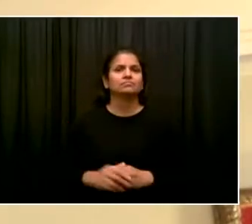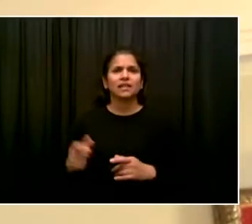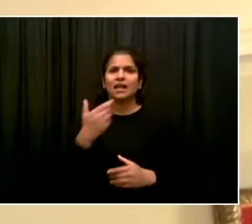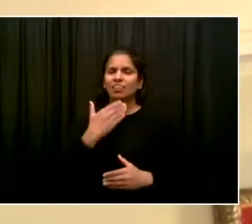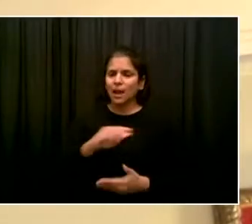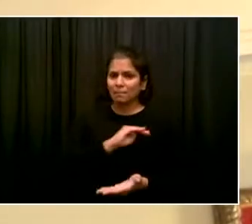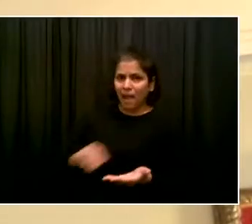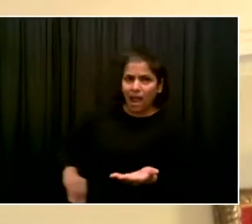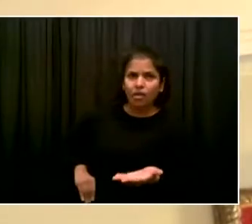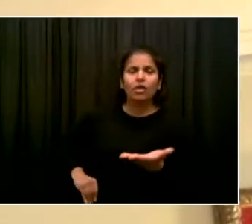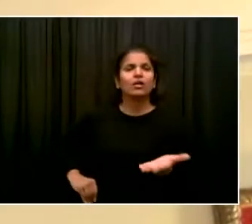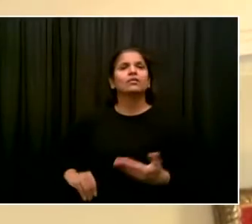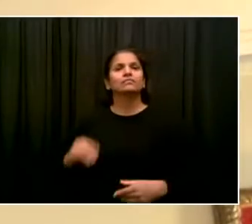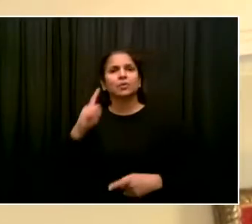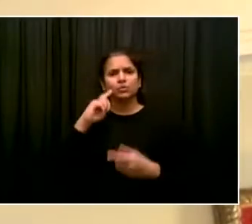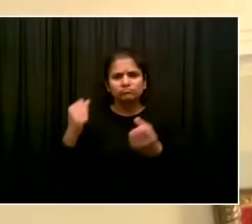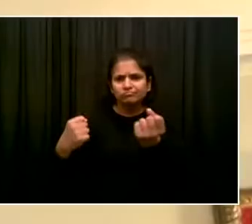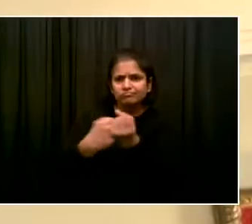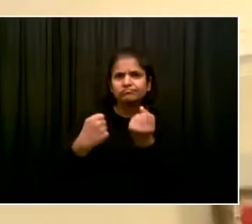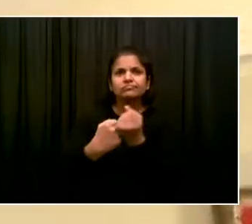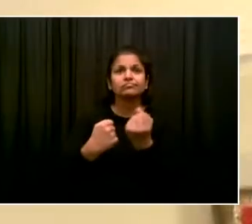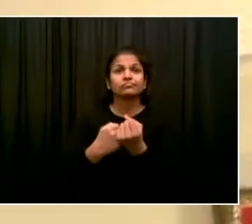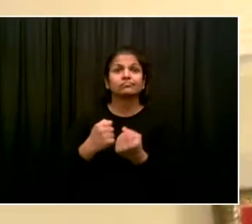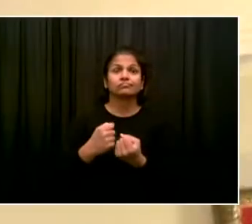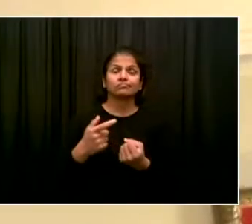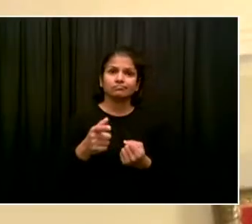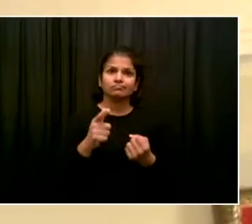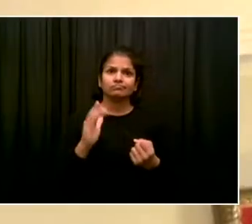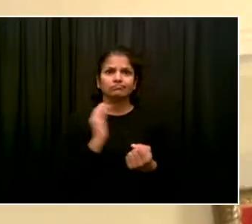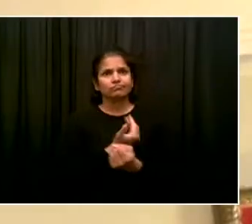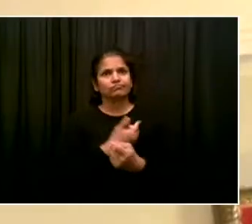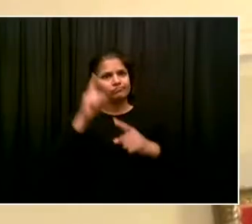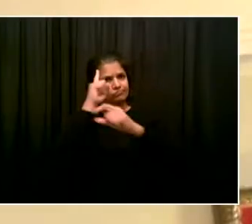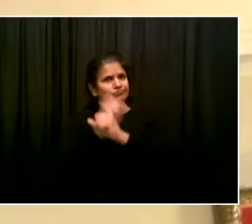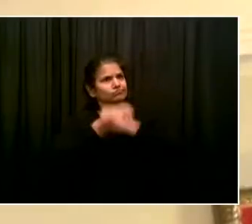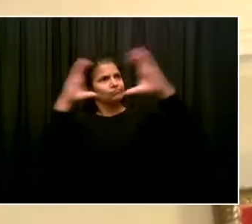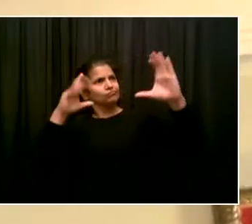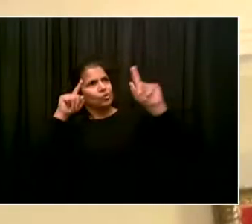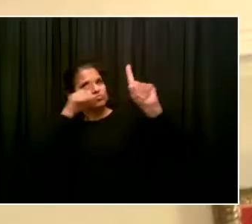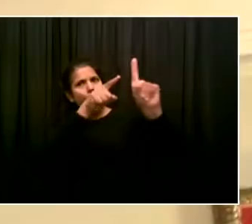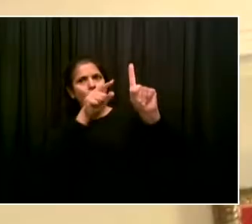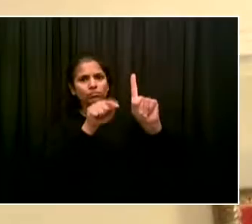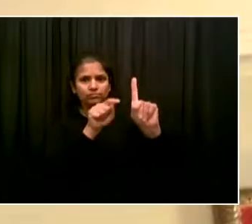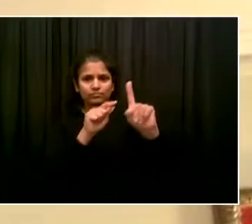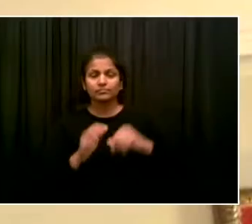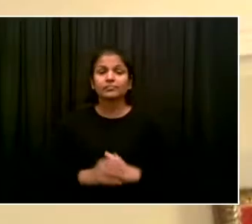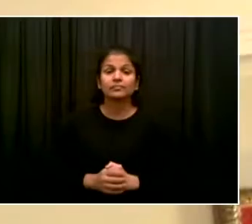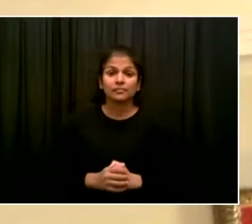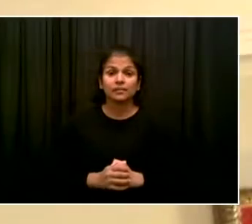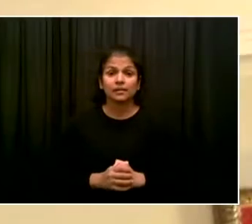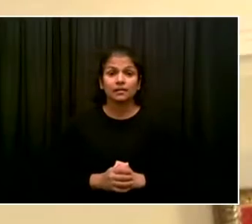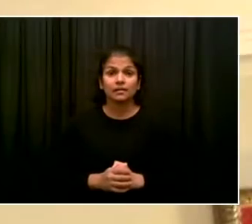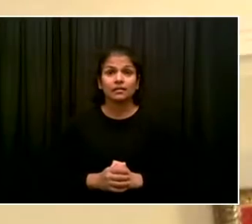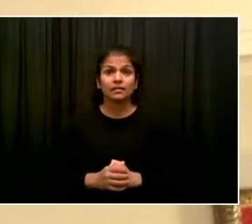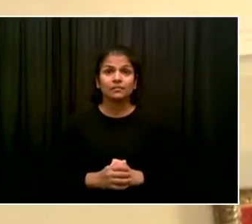THIS OPPORTUNITY TO THANK YOU